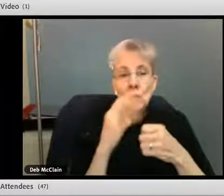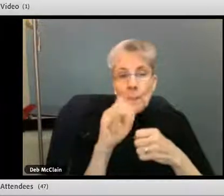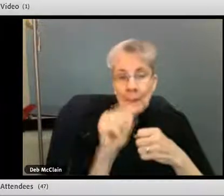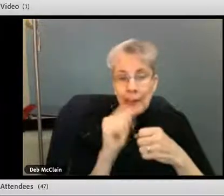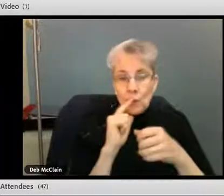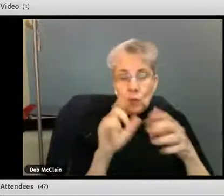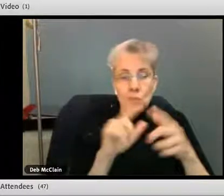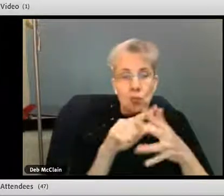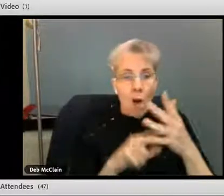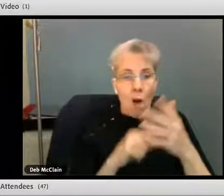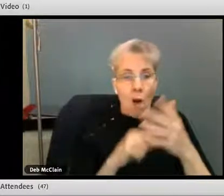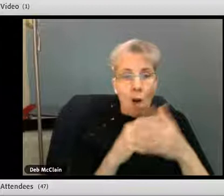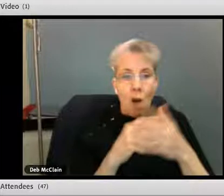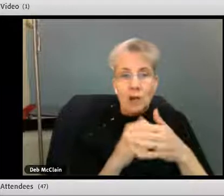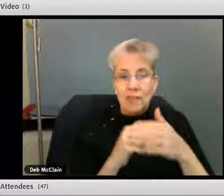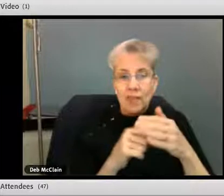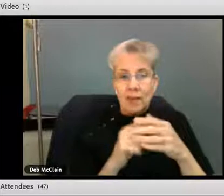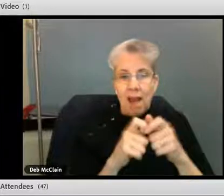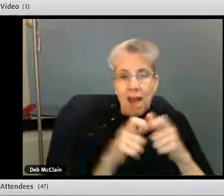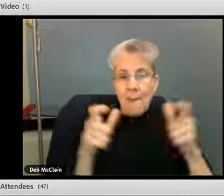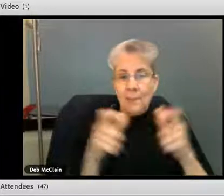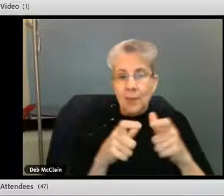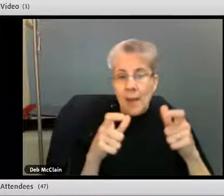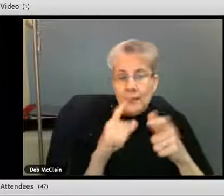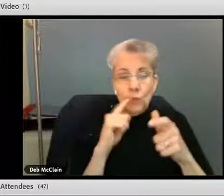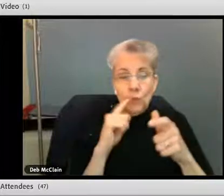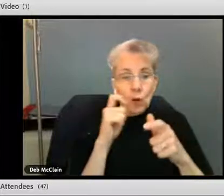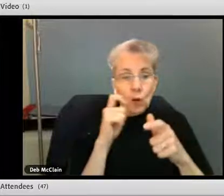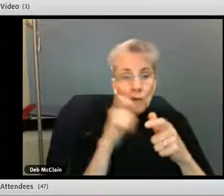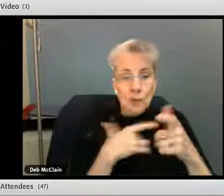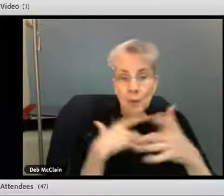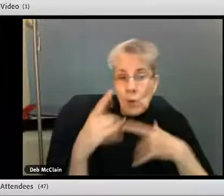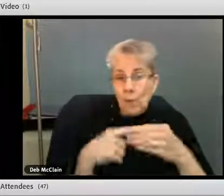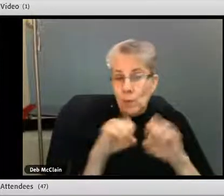so don't even worry about it. But go ahead and do that.